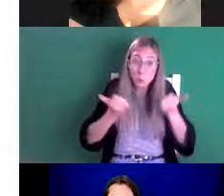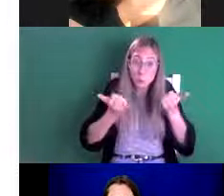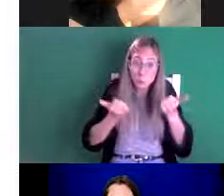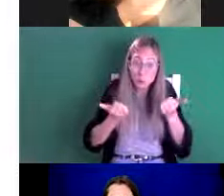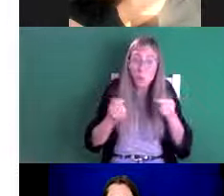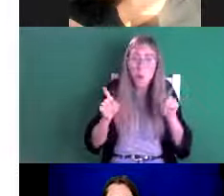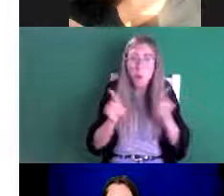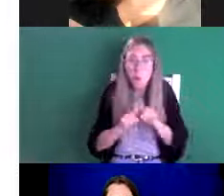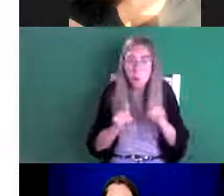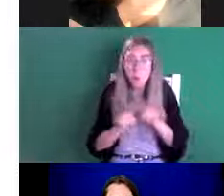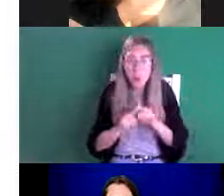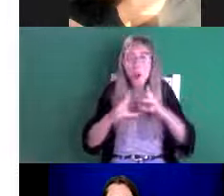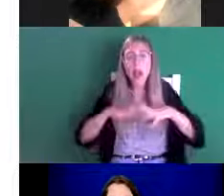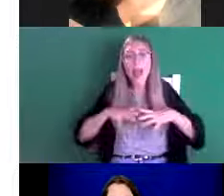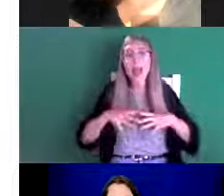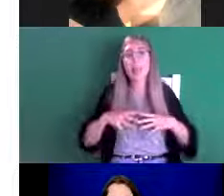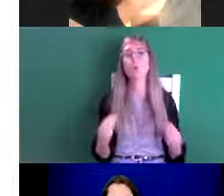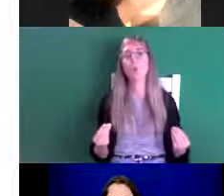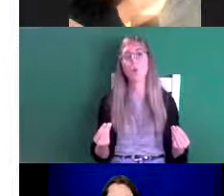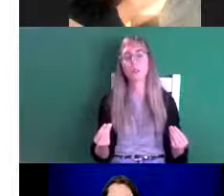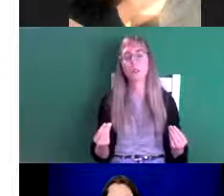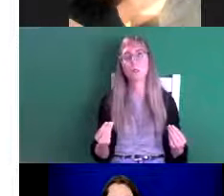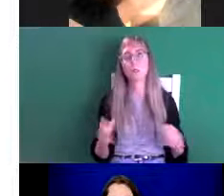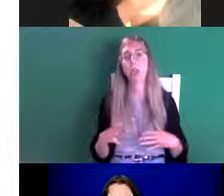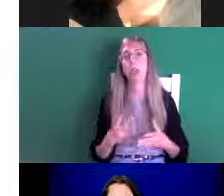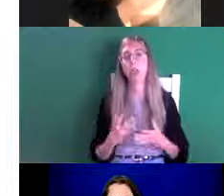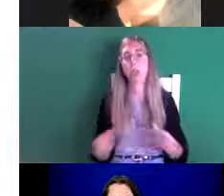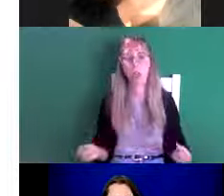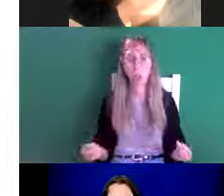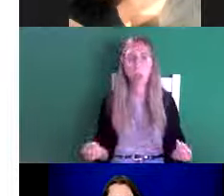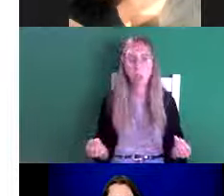that any of those artists who do that usually need quite a bit of time to recover from them